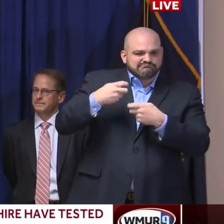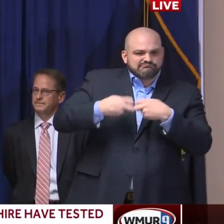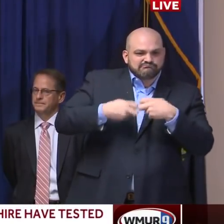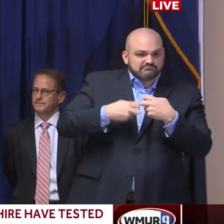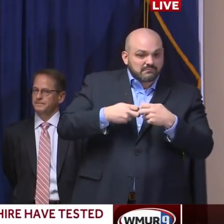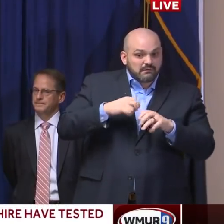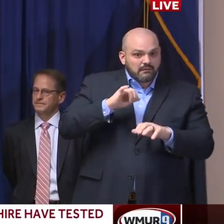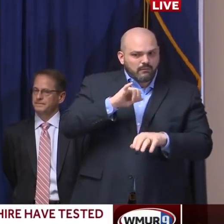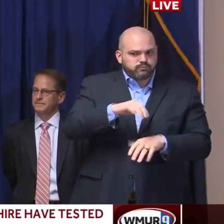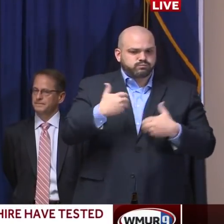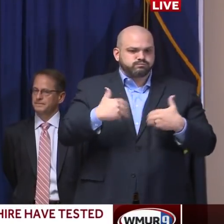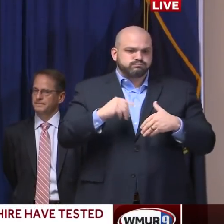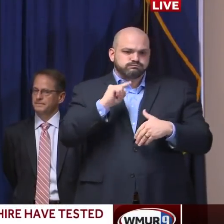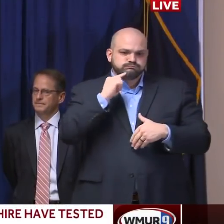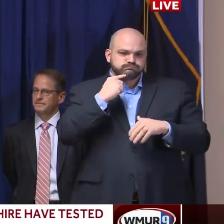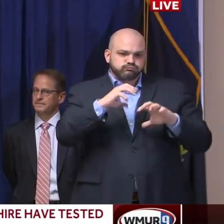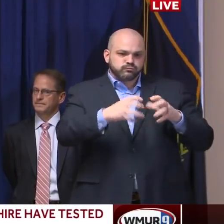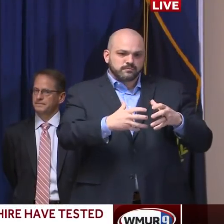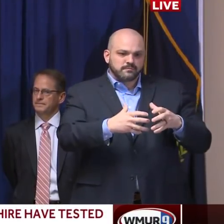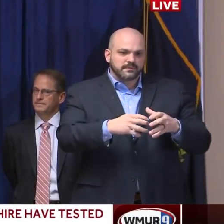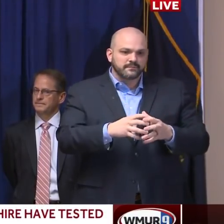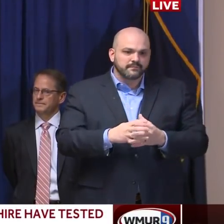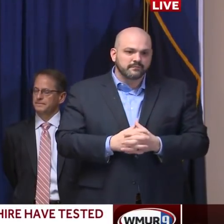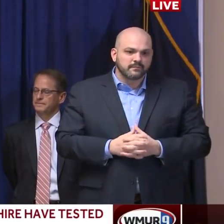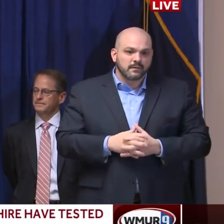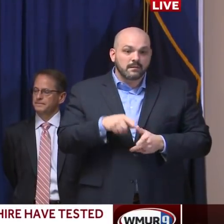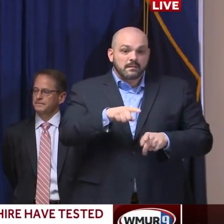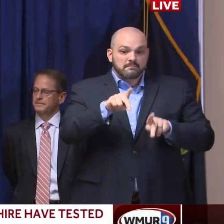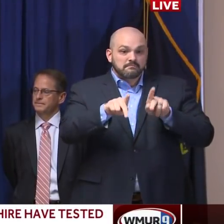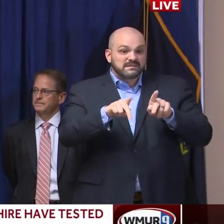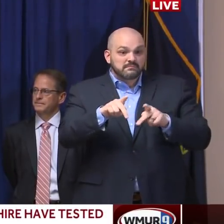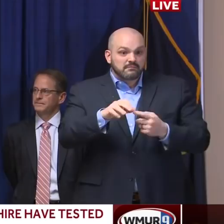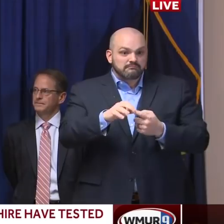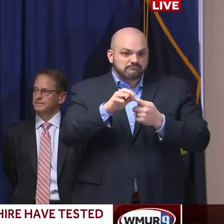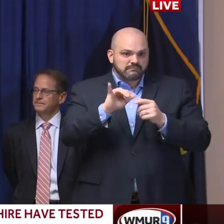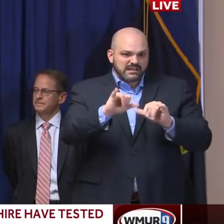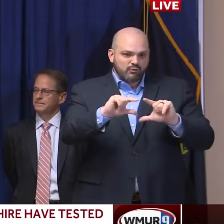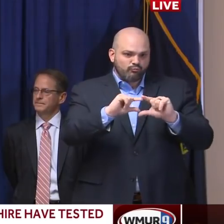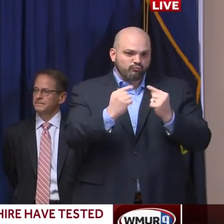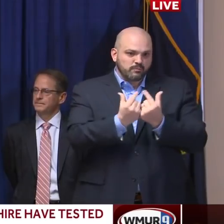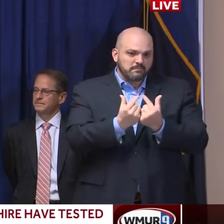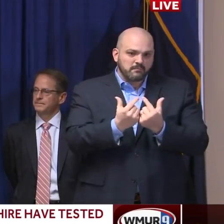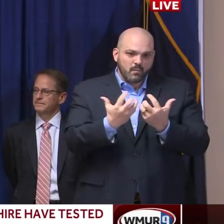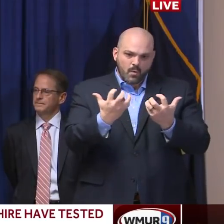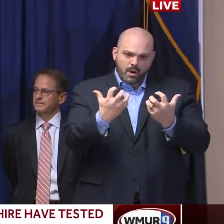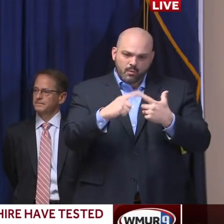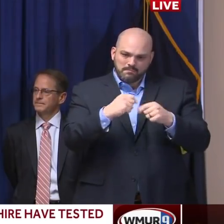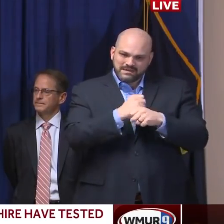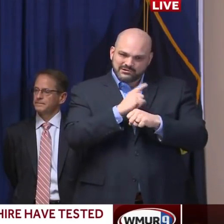AND PEOPLE WITH MULTIPLE MEDICAL PROBLEMS OR CHRONIC MEDICAL PROBLEMS REGARDLESS OF THE AGE OF THE INDIVIDUAL.